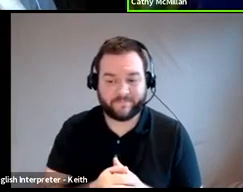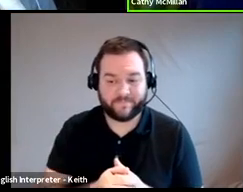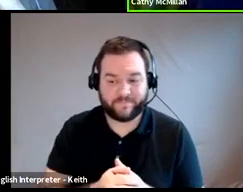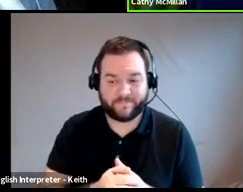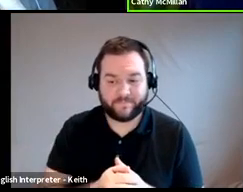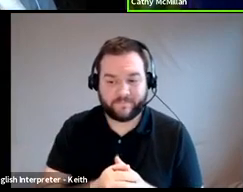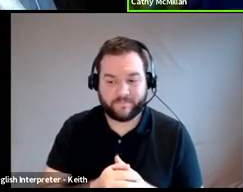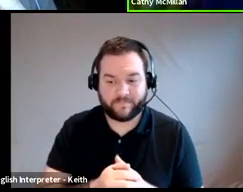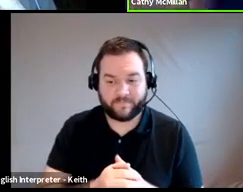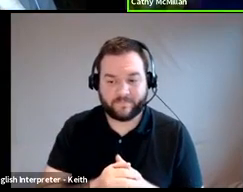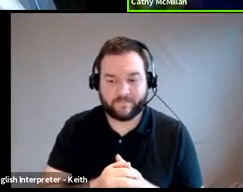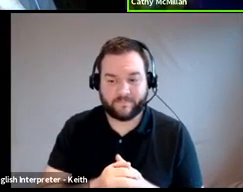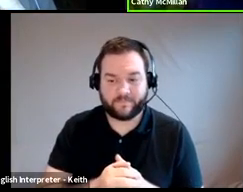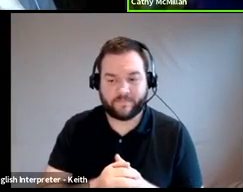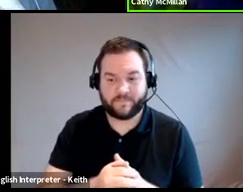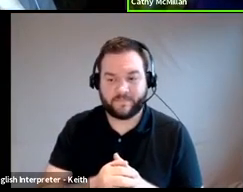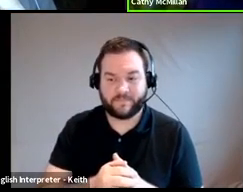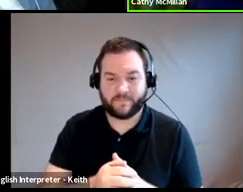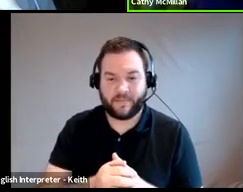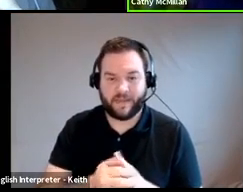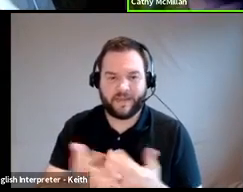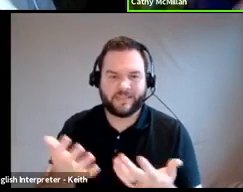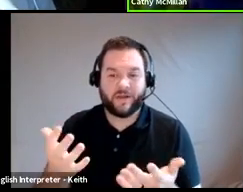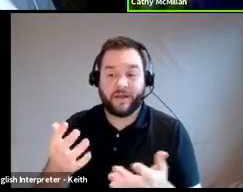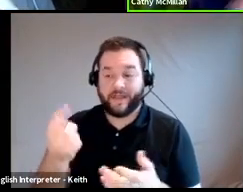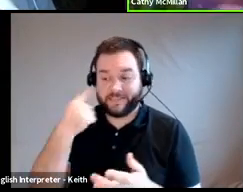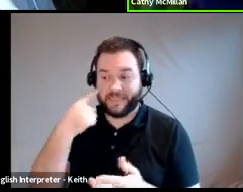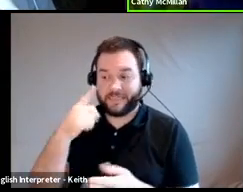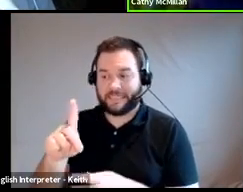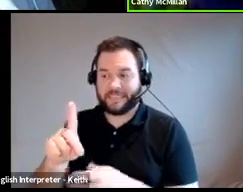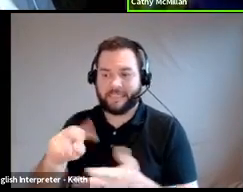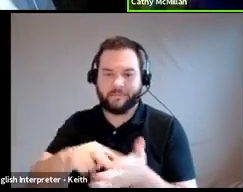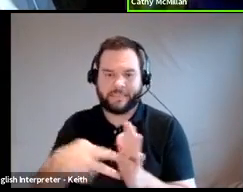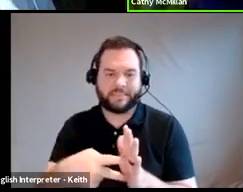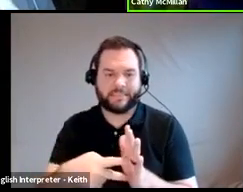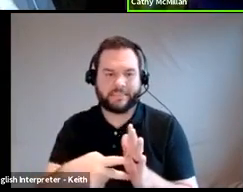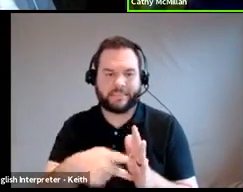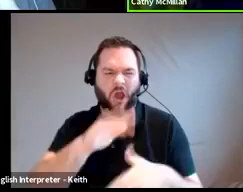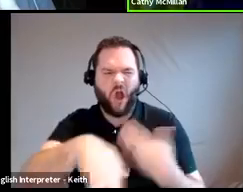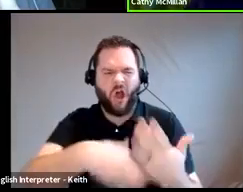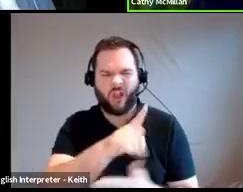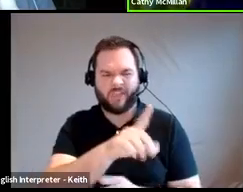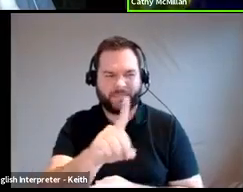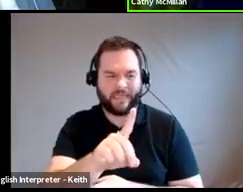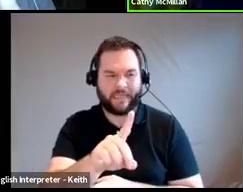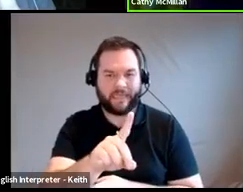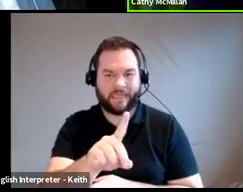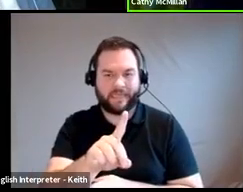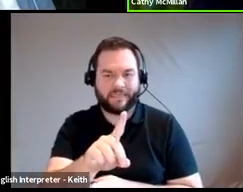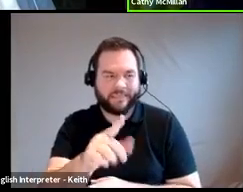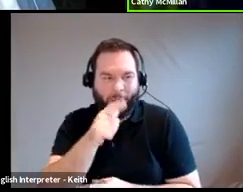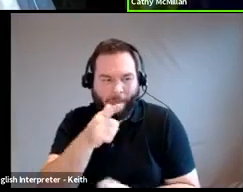nd so on so, when I say that I mean. learning learning disabilities in learning disabilities in general so please don't take that the wrong so please don't take that the